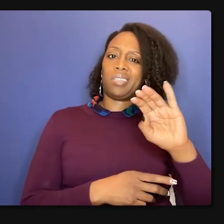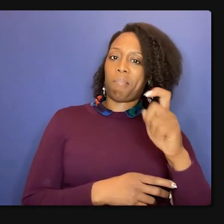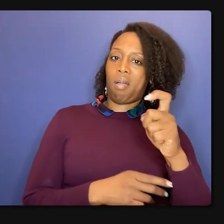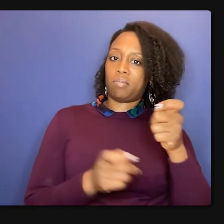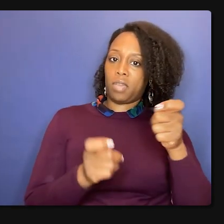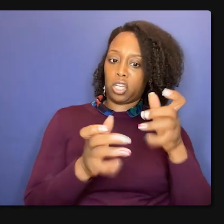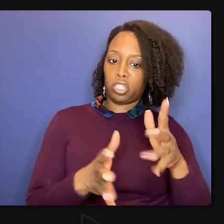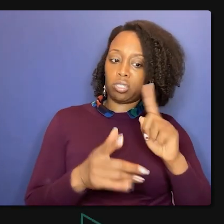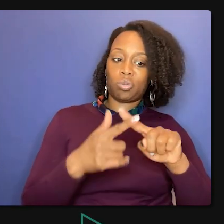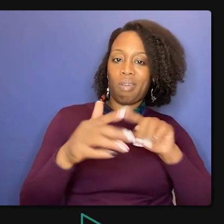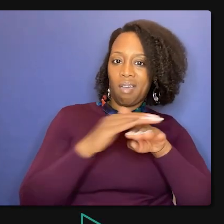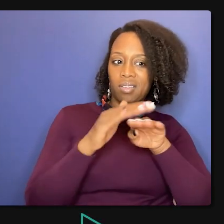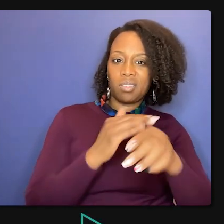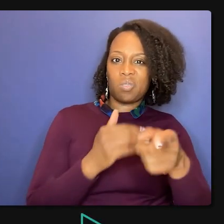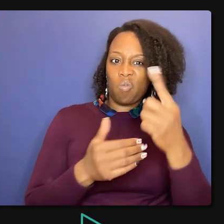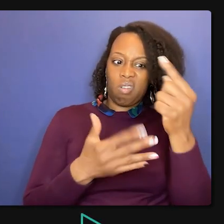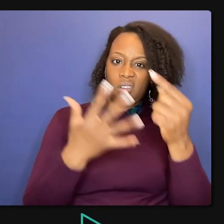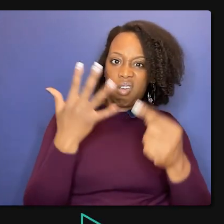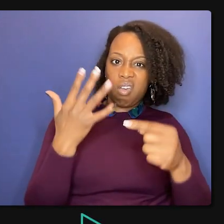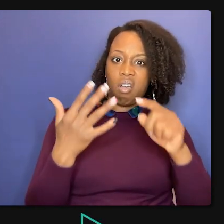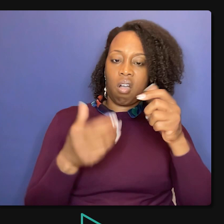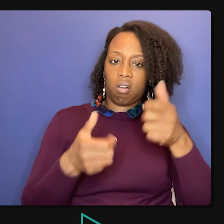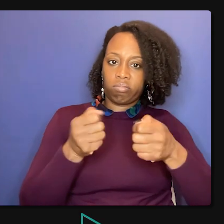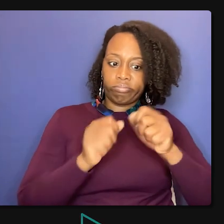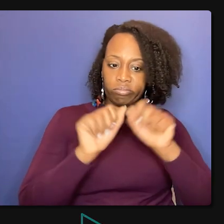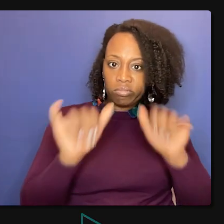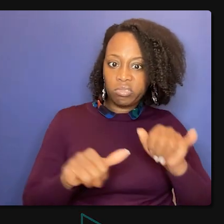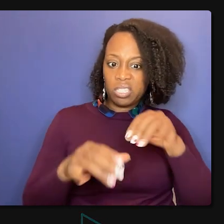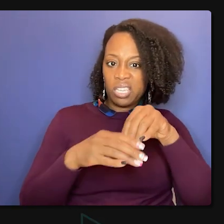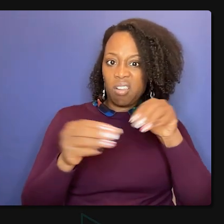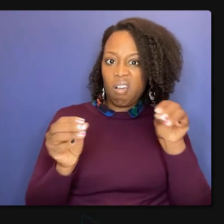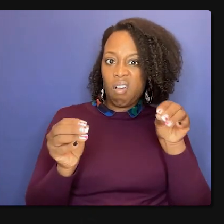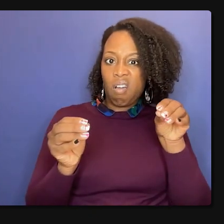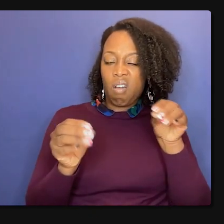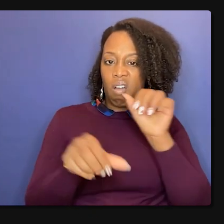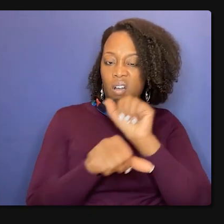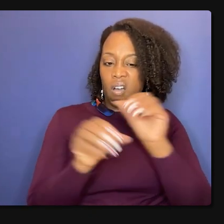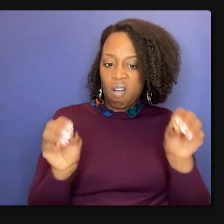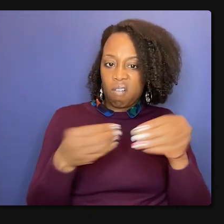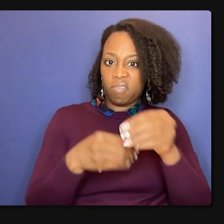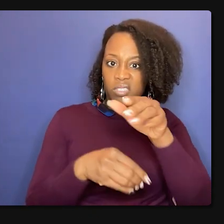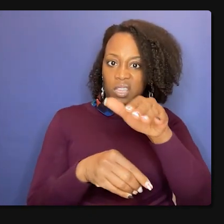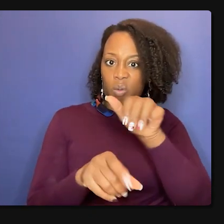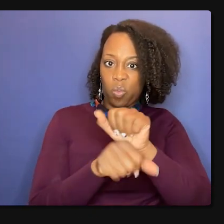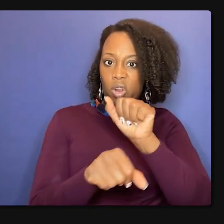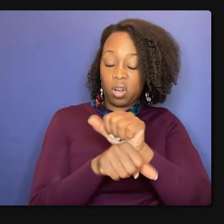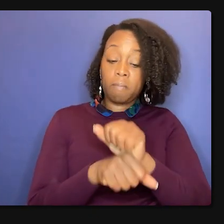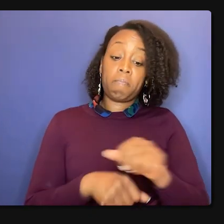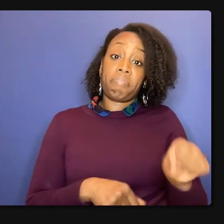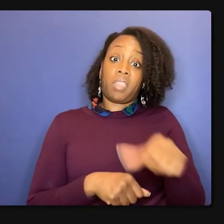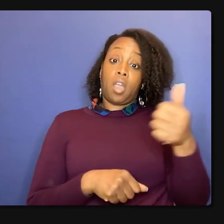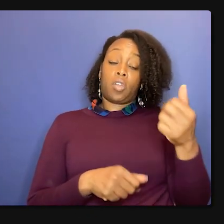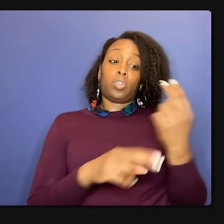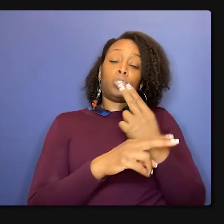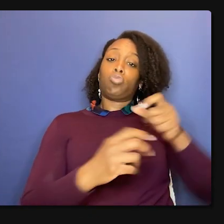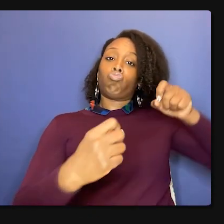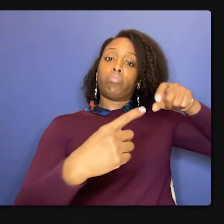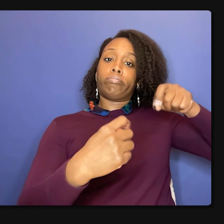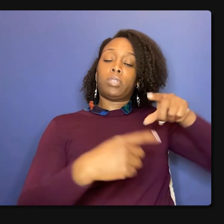to access one or more consoles in your office at work. Another common configuration is to use the remote desktop protocol